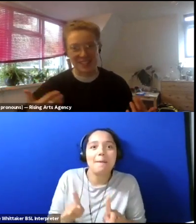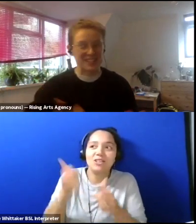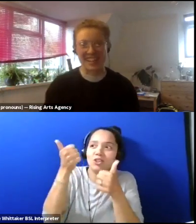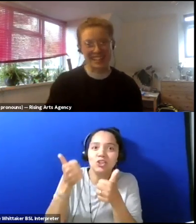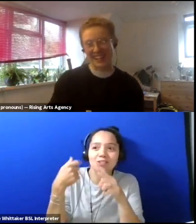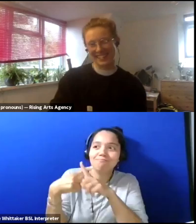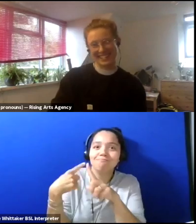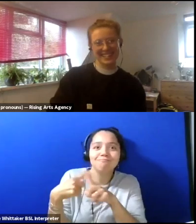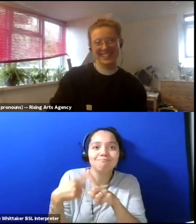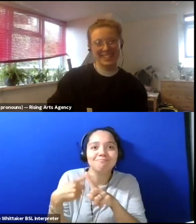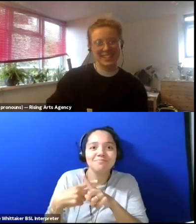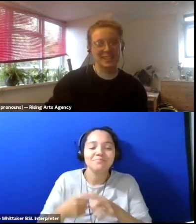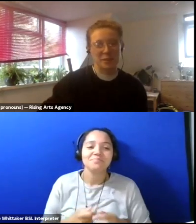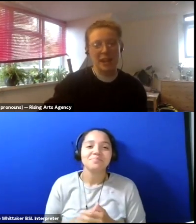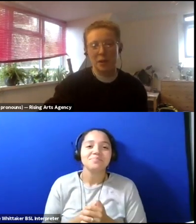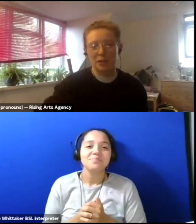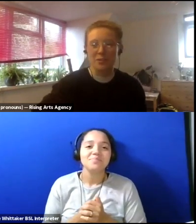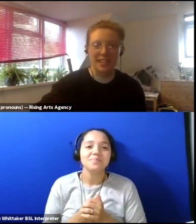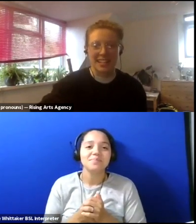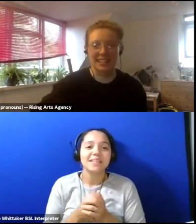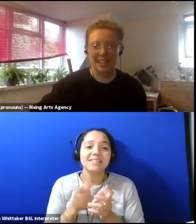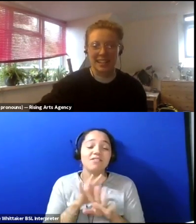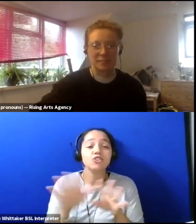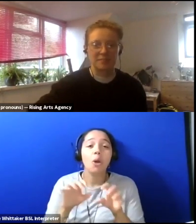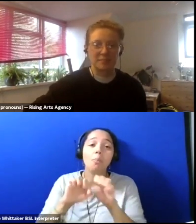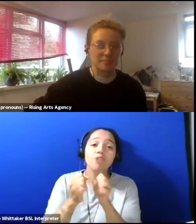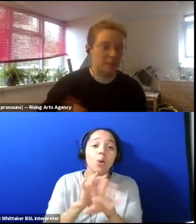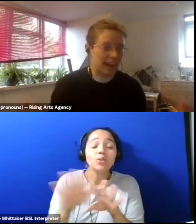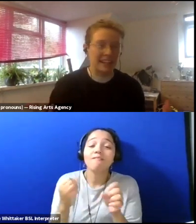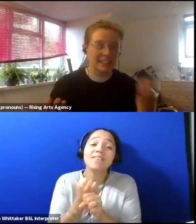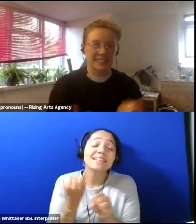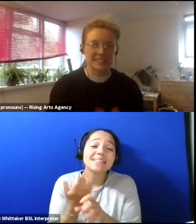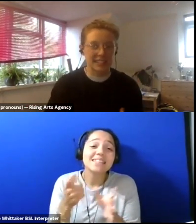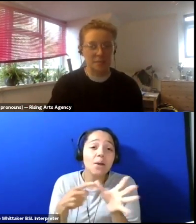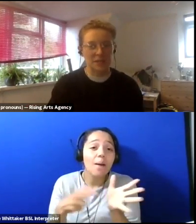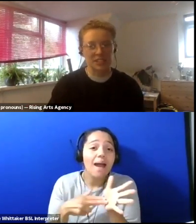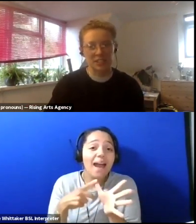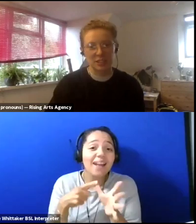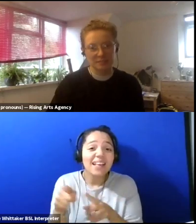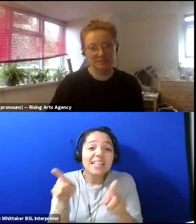If it ain't broke, don't fix it. Anna, same question to you.